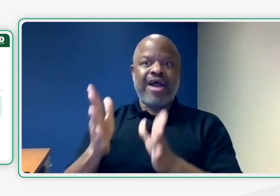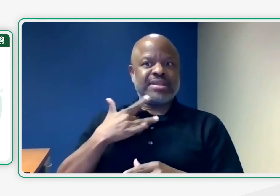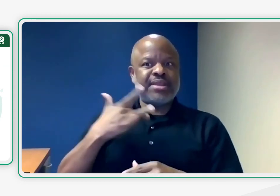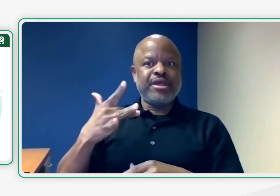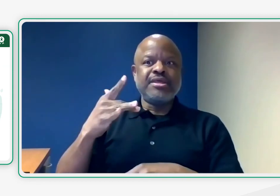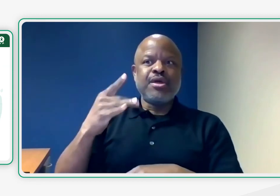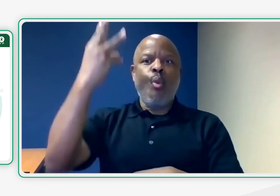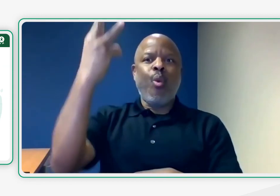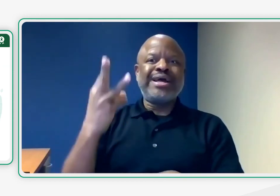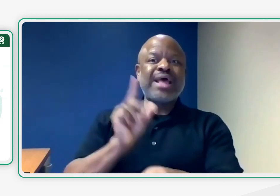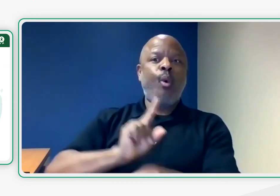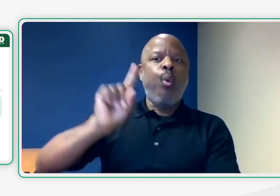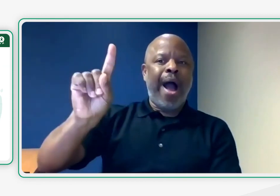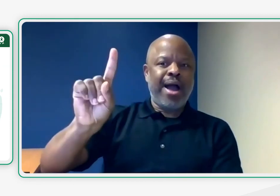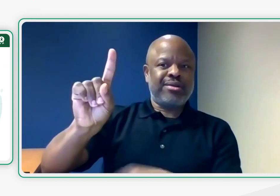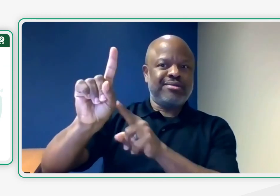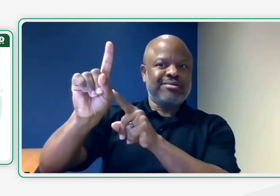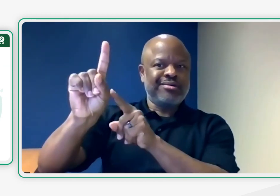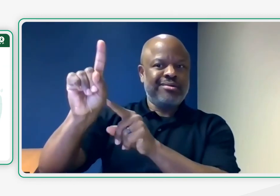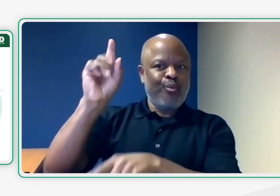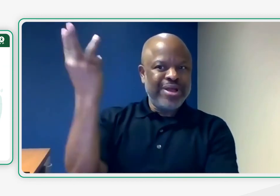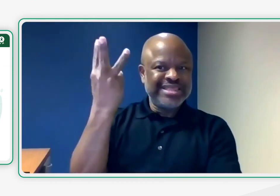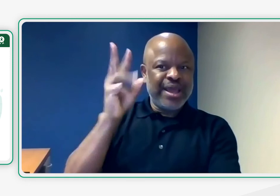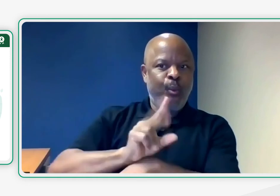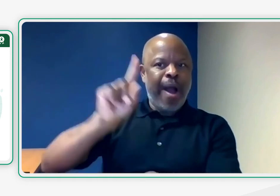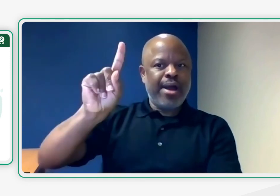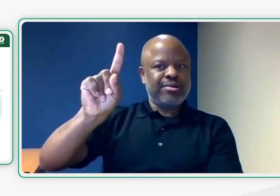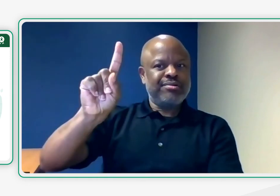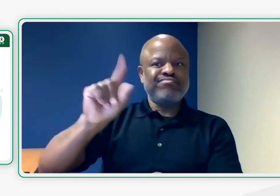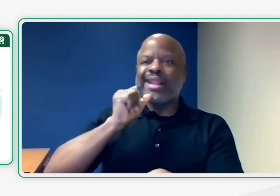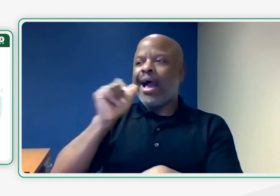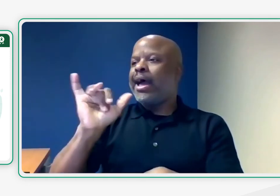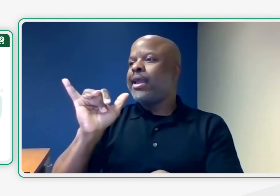example, I usually have a one-on-one meeting with my supervisor, typically, on Wednesdays at 1pm.